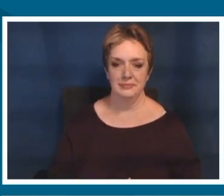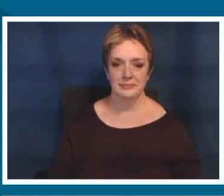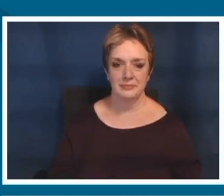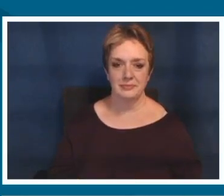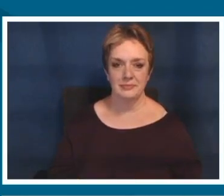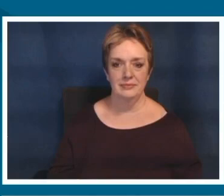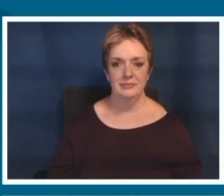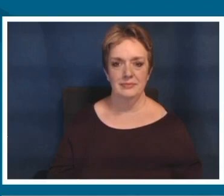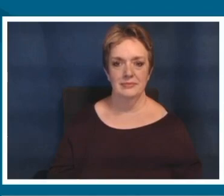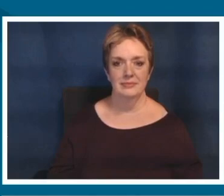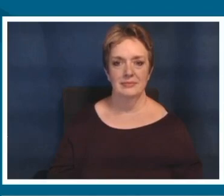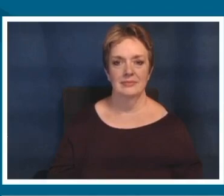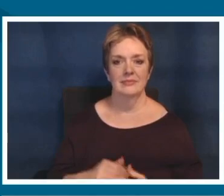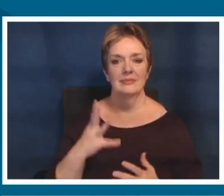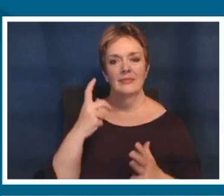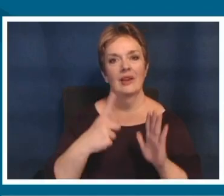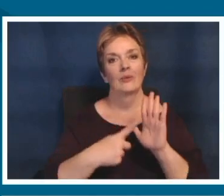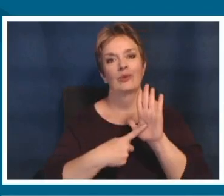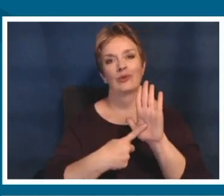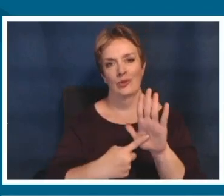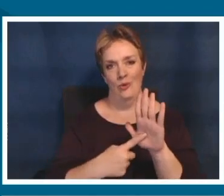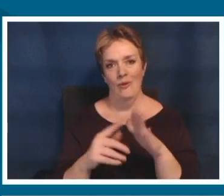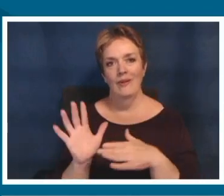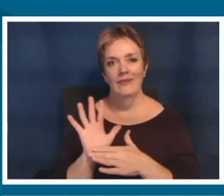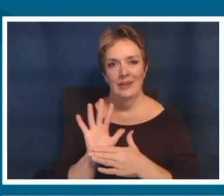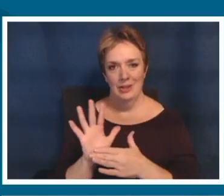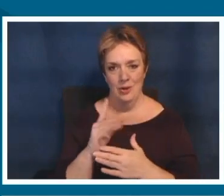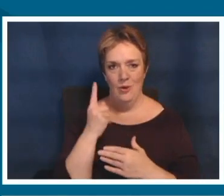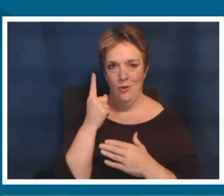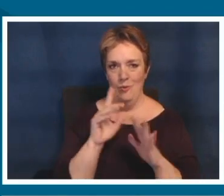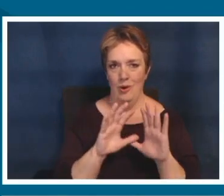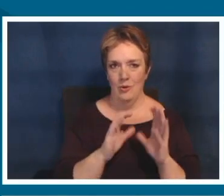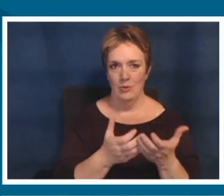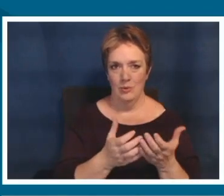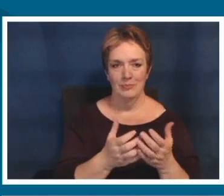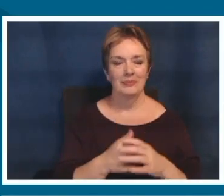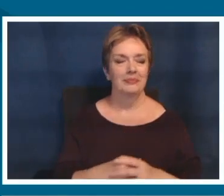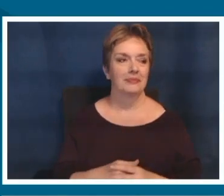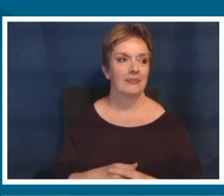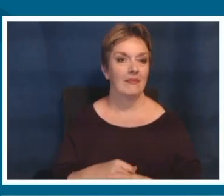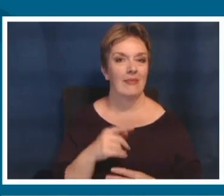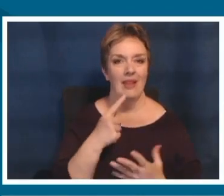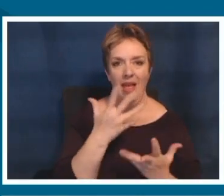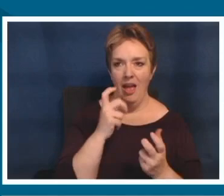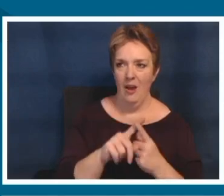this video of um one group that wanted to look at this